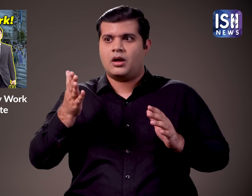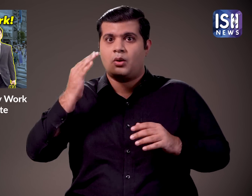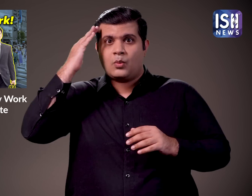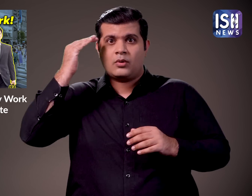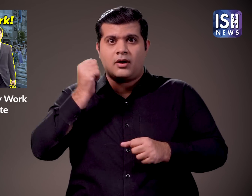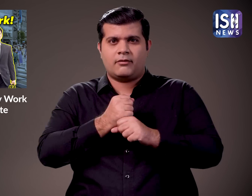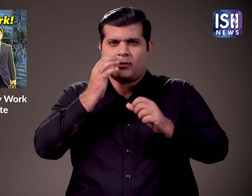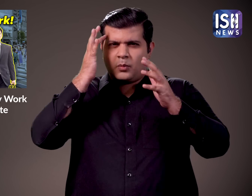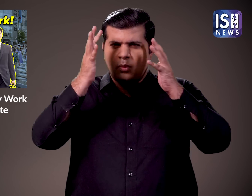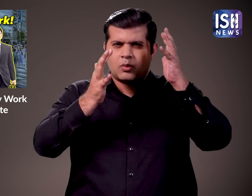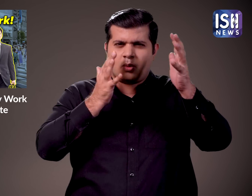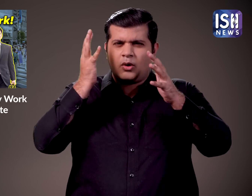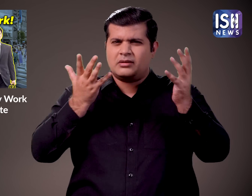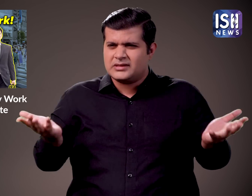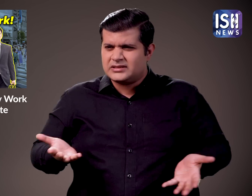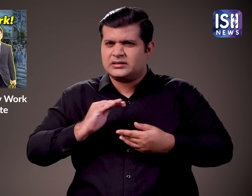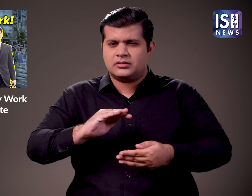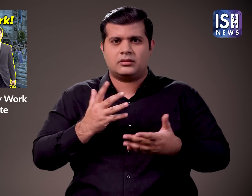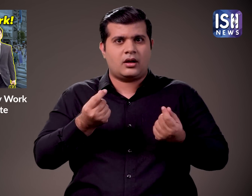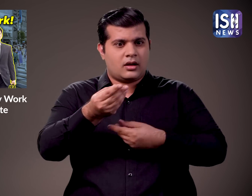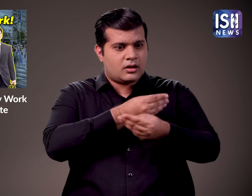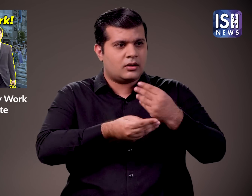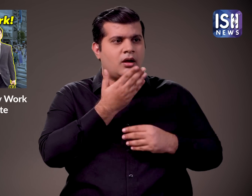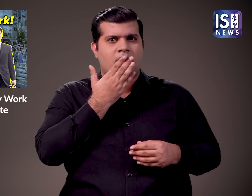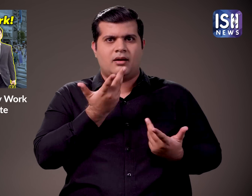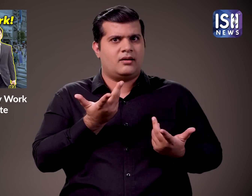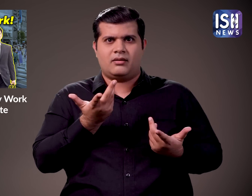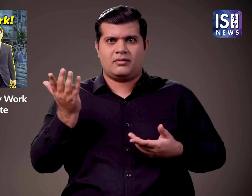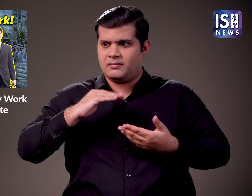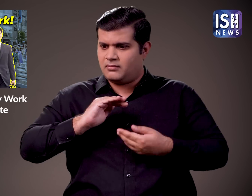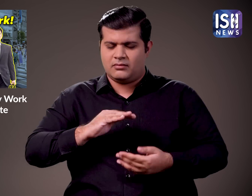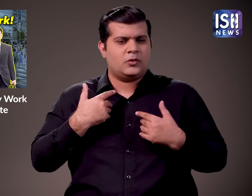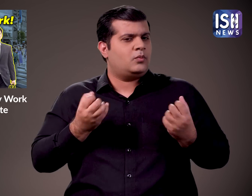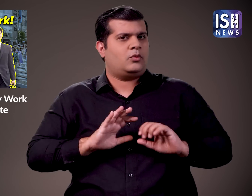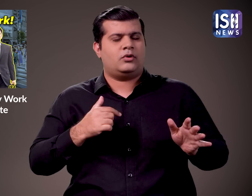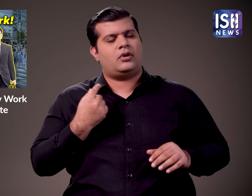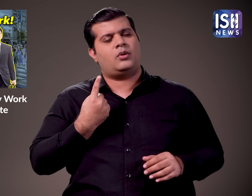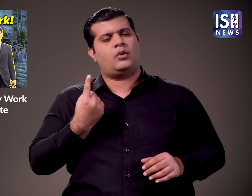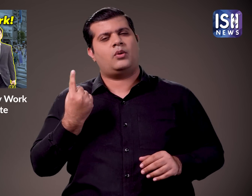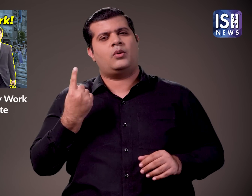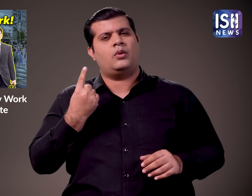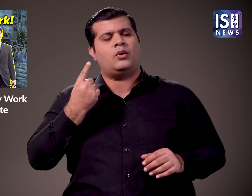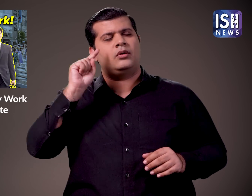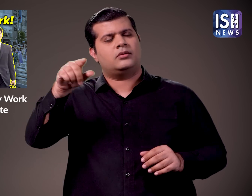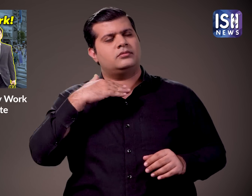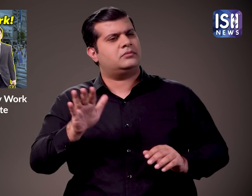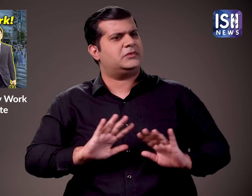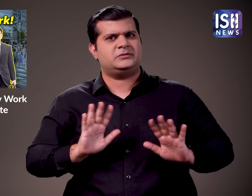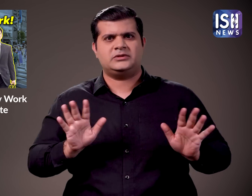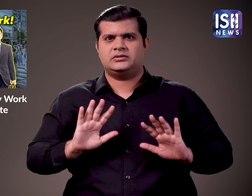While its government is encouraging people to give birth, South Koreans prefer to stay single.